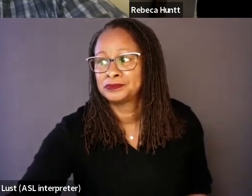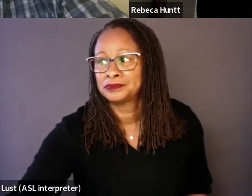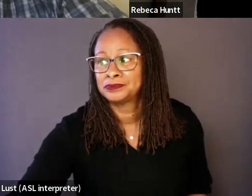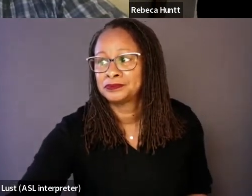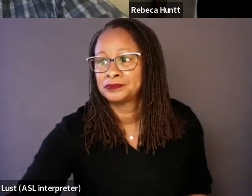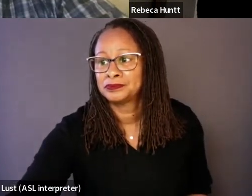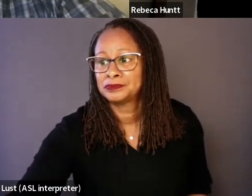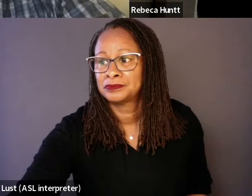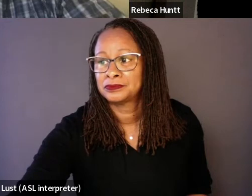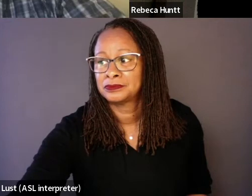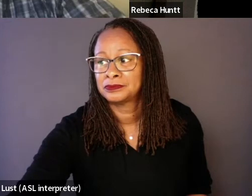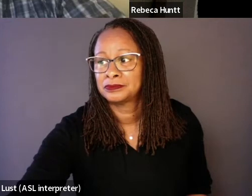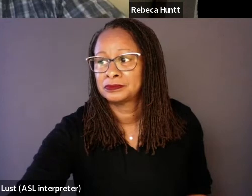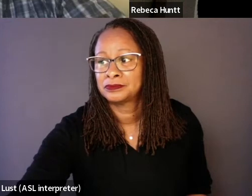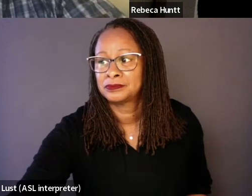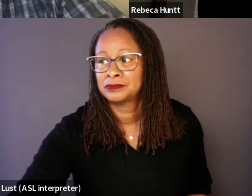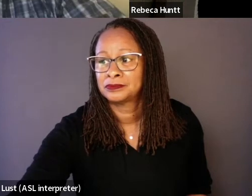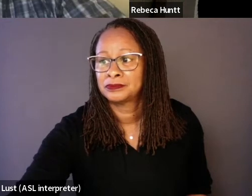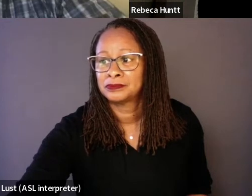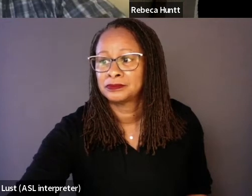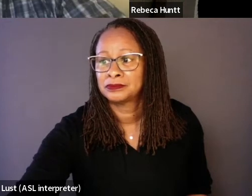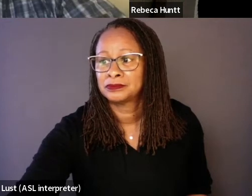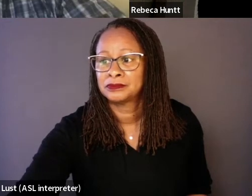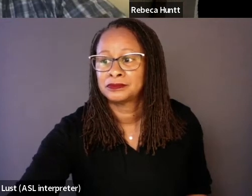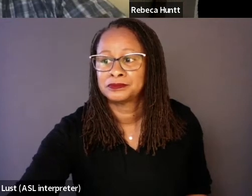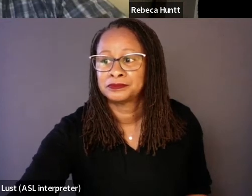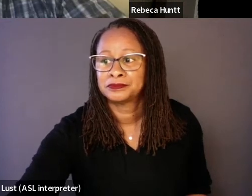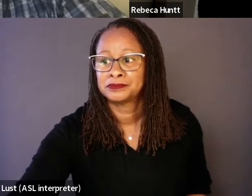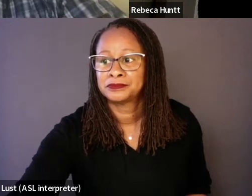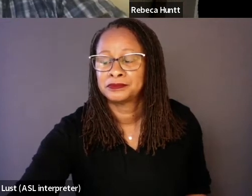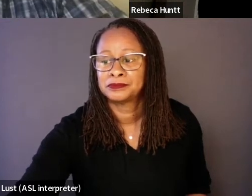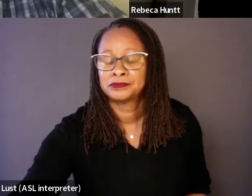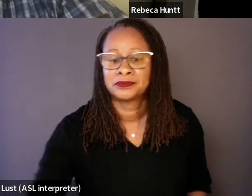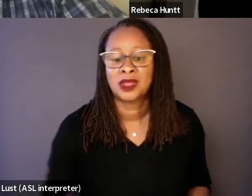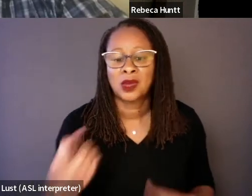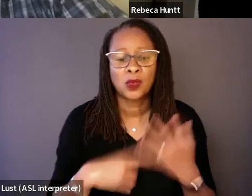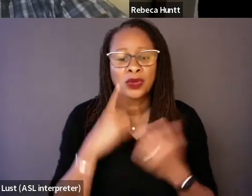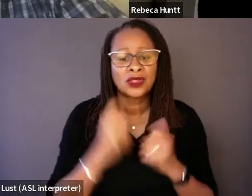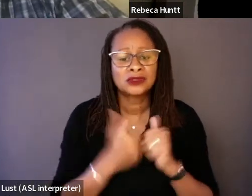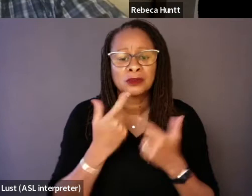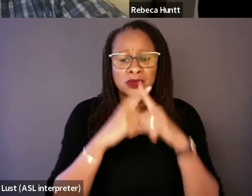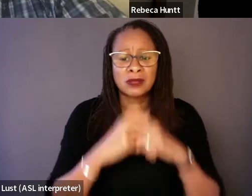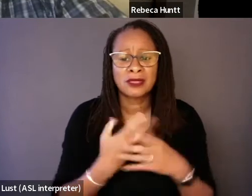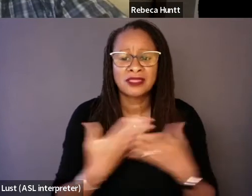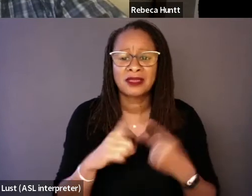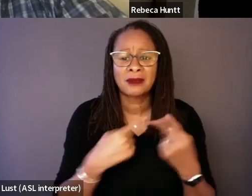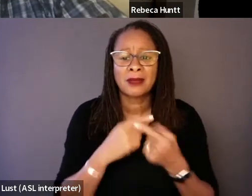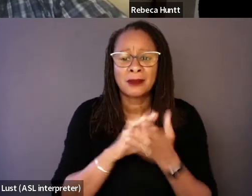the lens on the subject in a documentary, so like encompassing the story teller and also the main